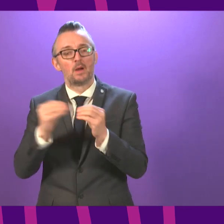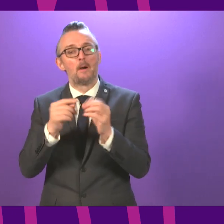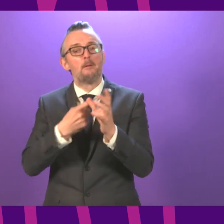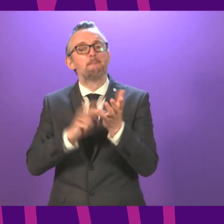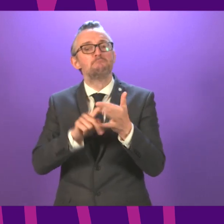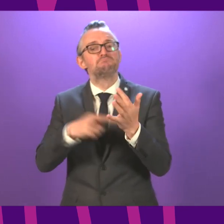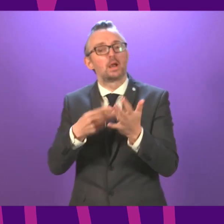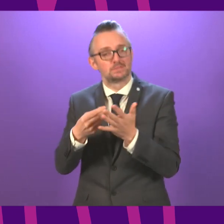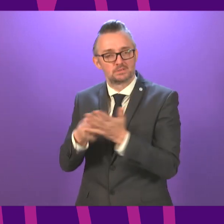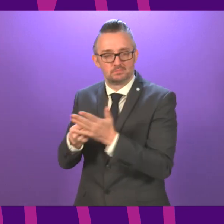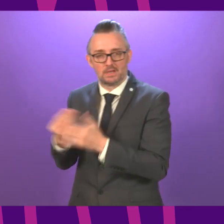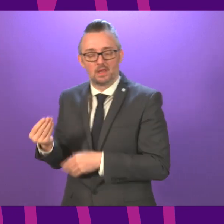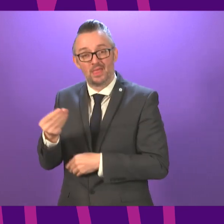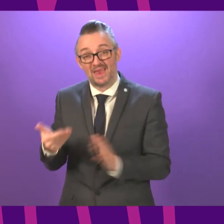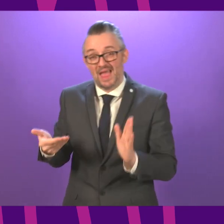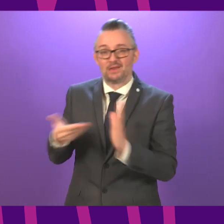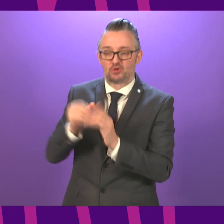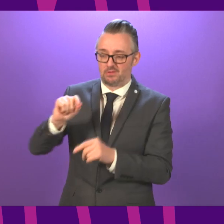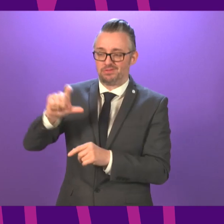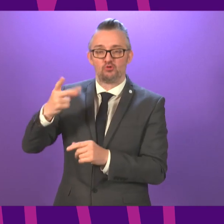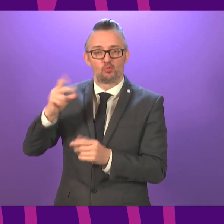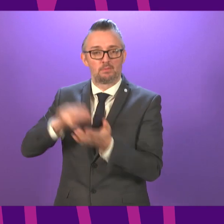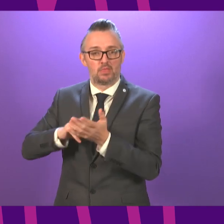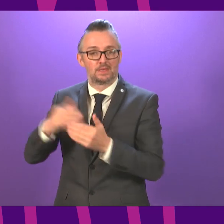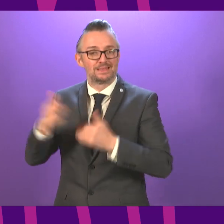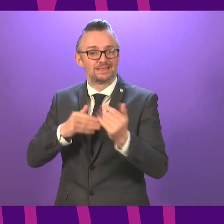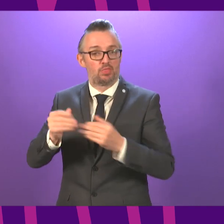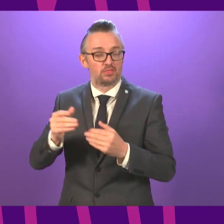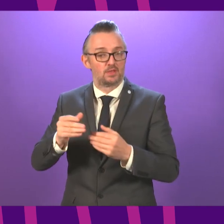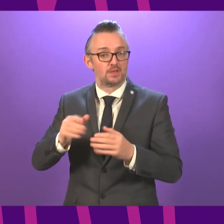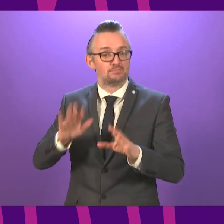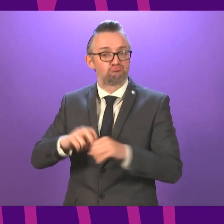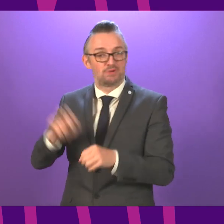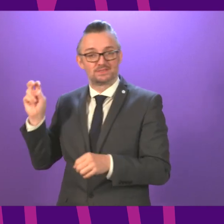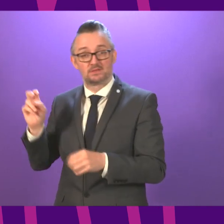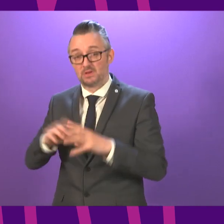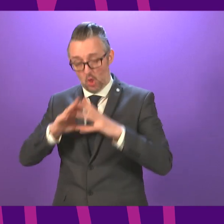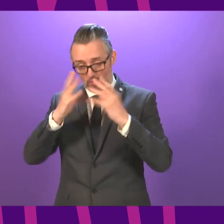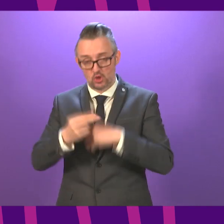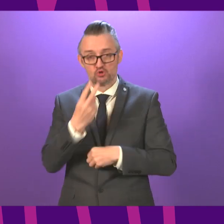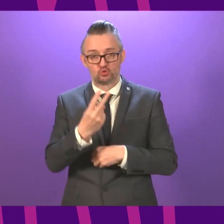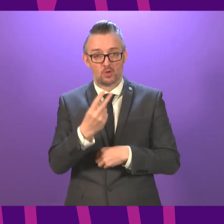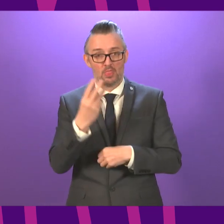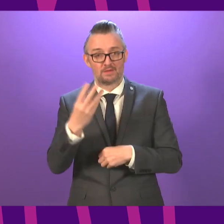million to deal with Brexit preparedness, making a total of £234 million. Has every